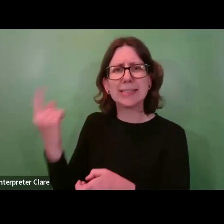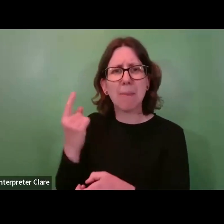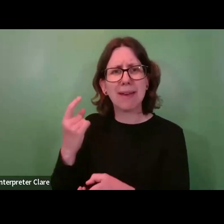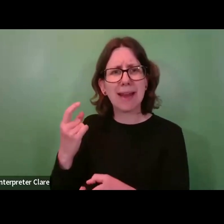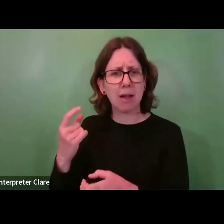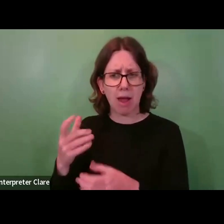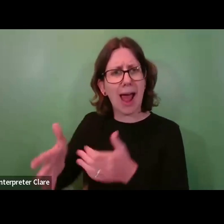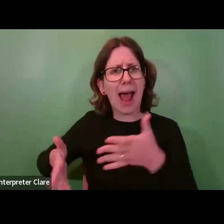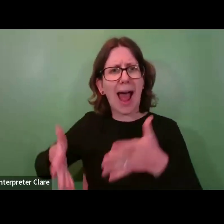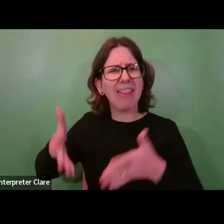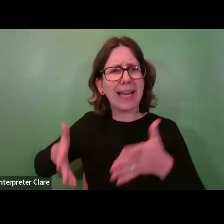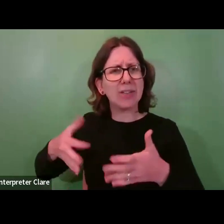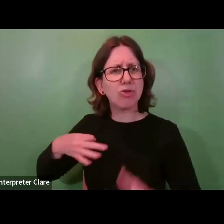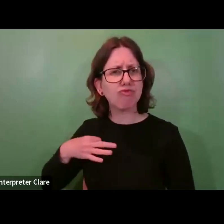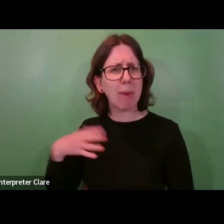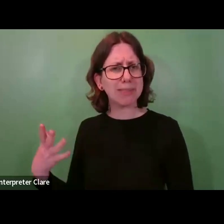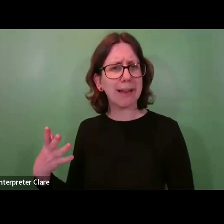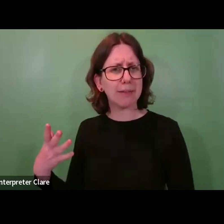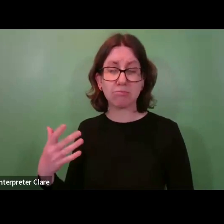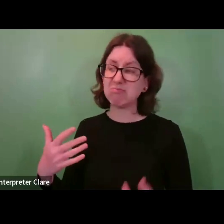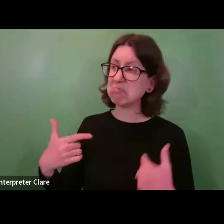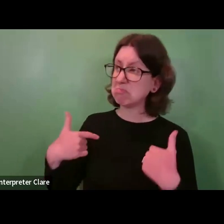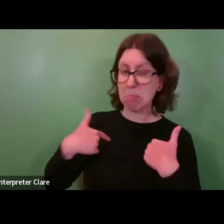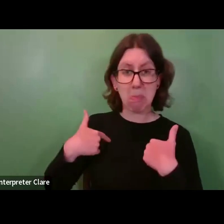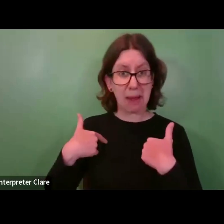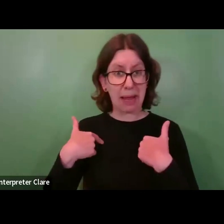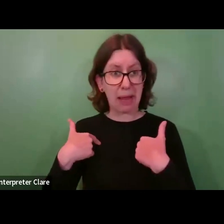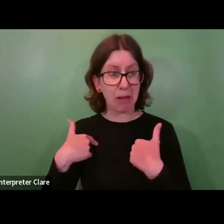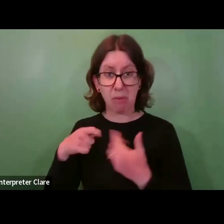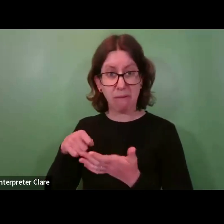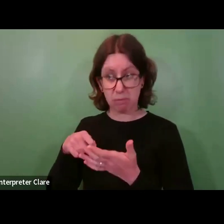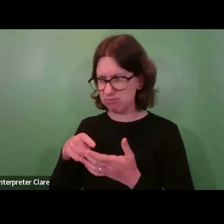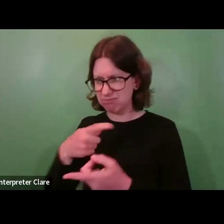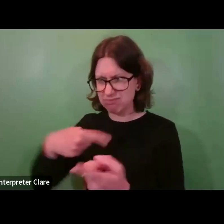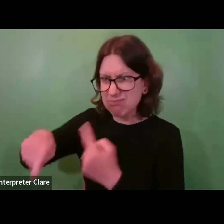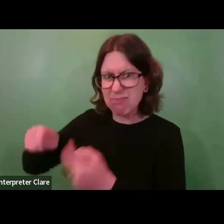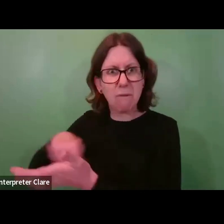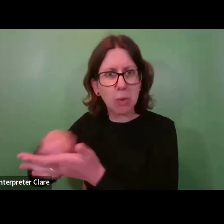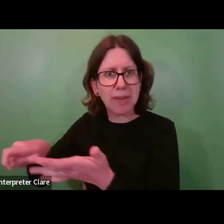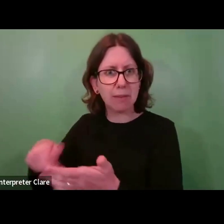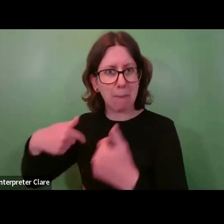so my job was to I got voted in to be the one who went to the performance director and said, "You know what?